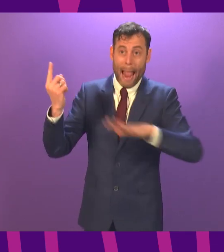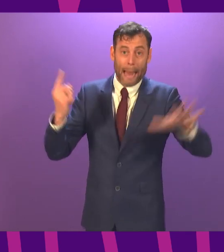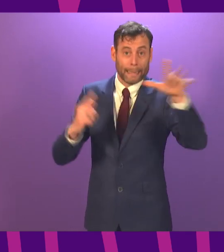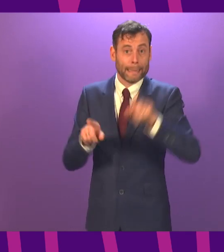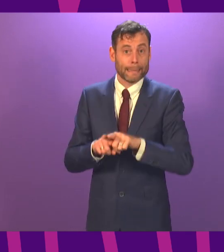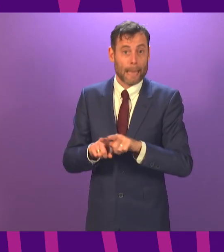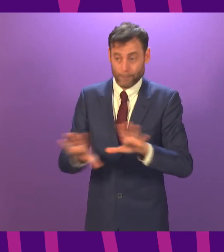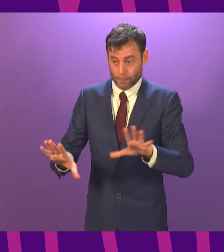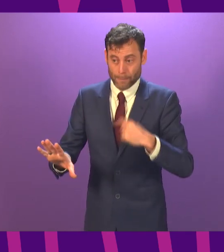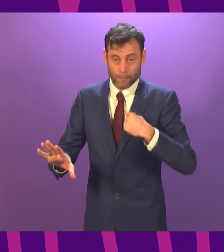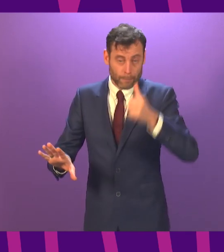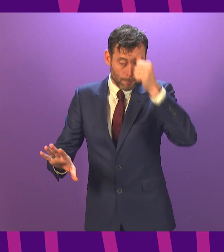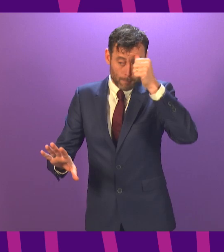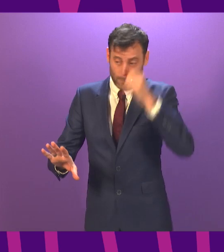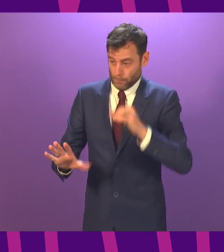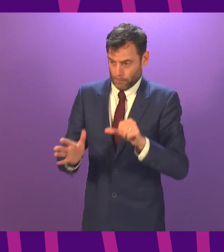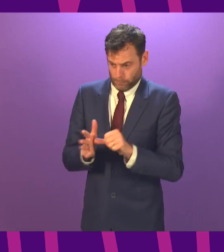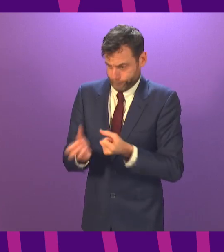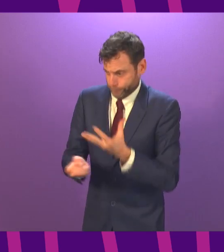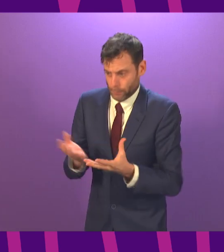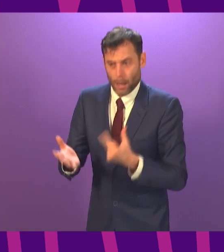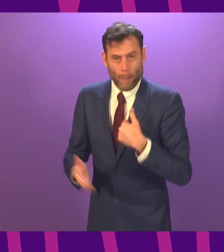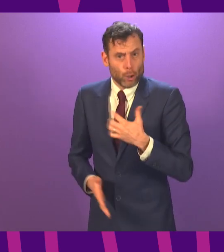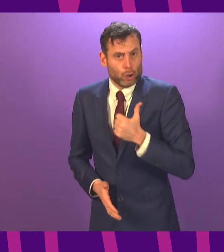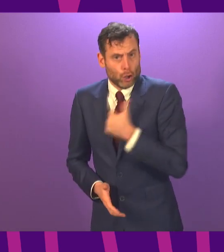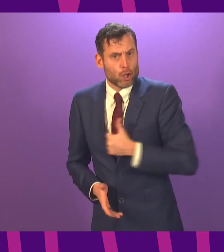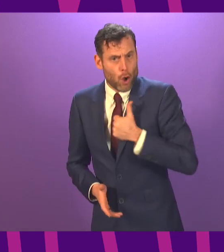ourselves in. If I thought that there was another way to do this, I would grasp it in